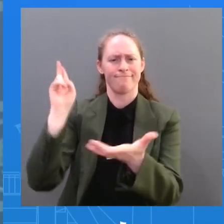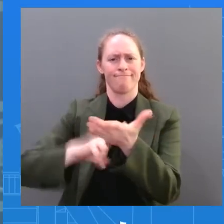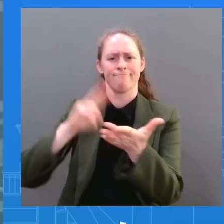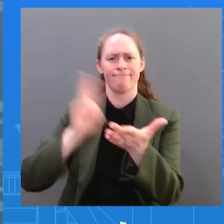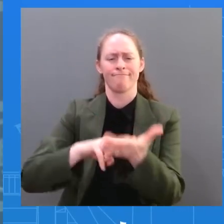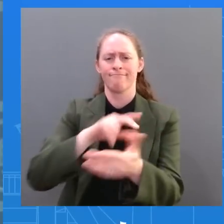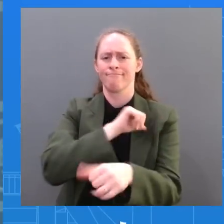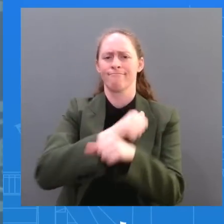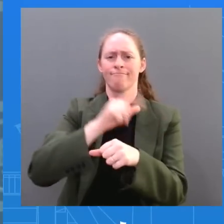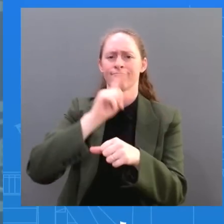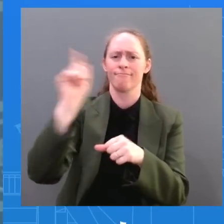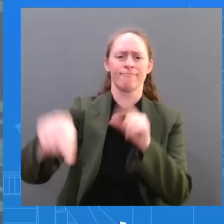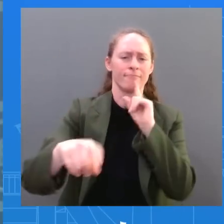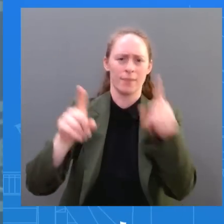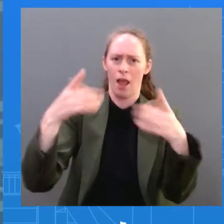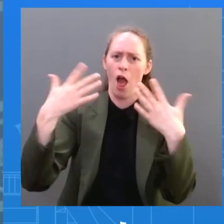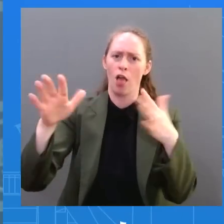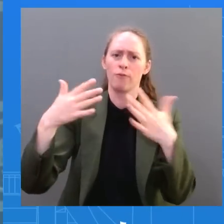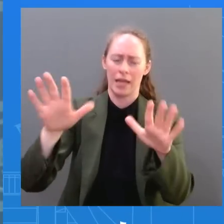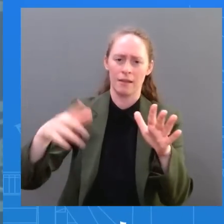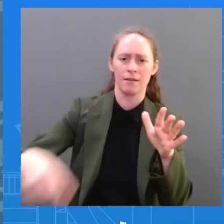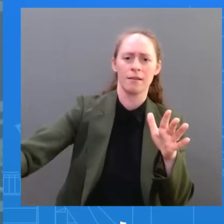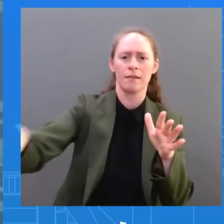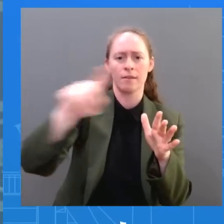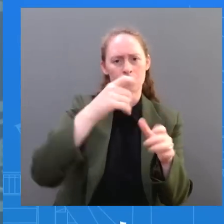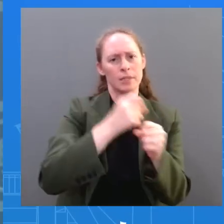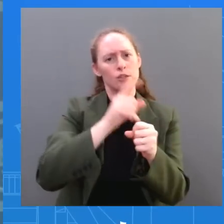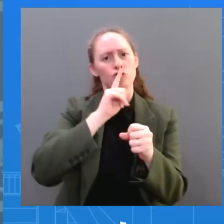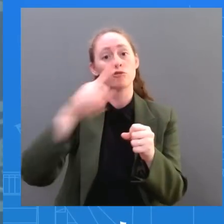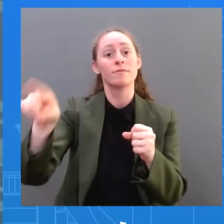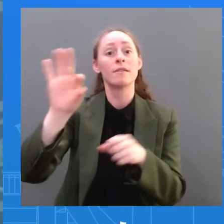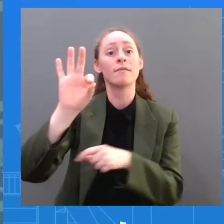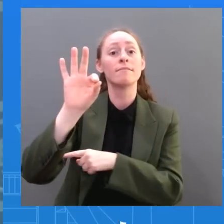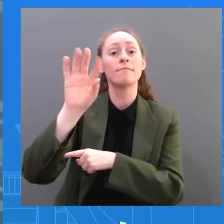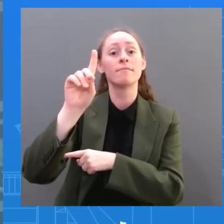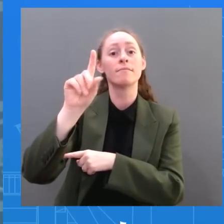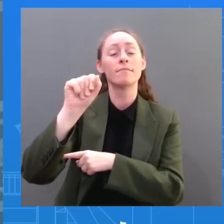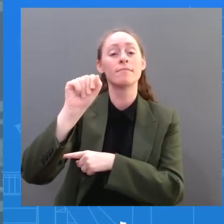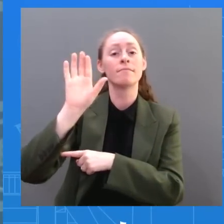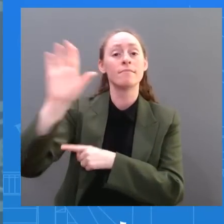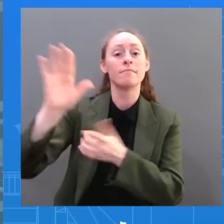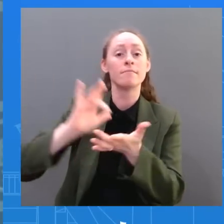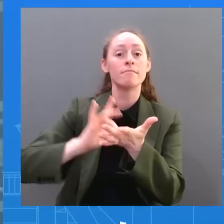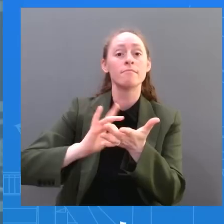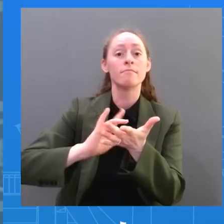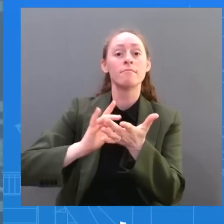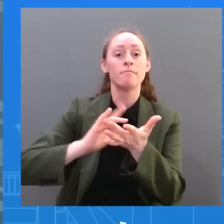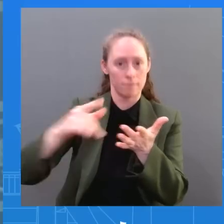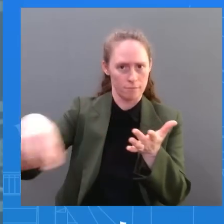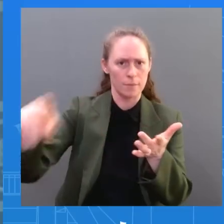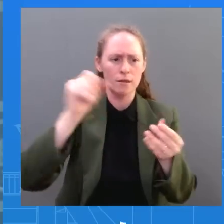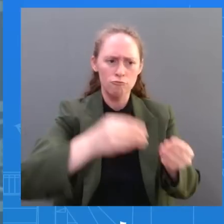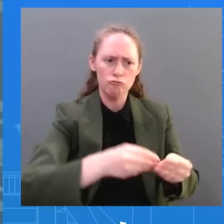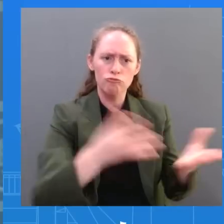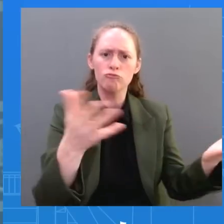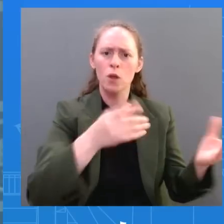that's approved medication from FDA, and also making sure that -- calling on DOJ to protect women who are crossing the lines